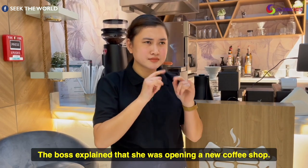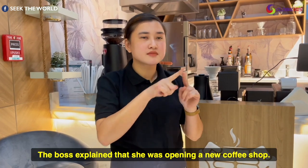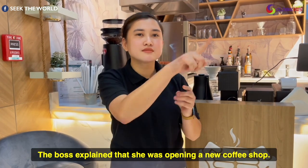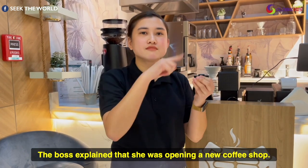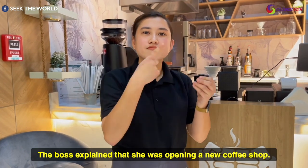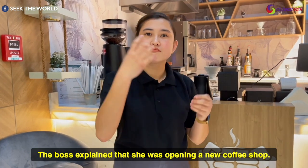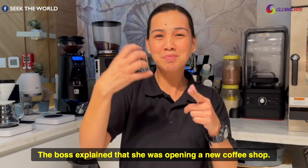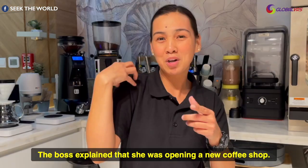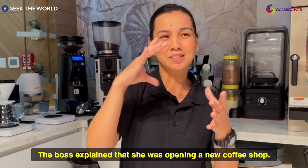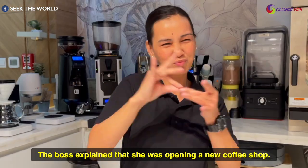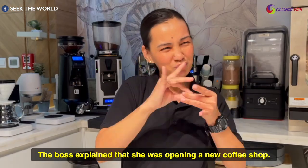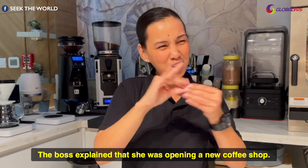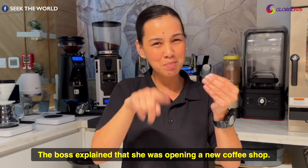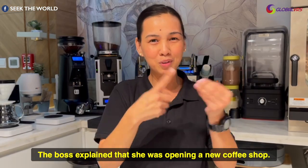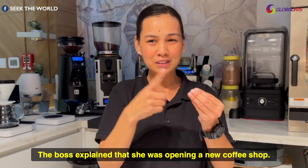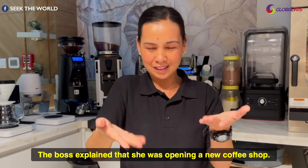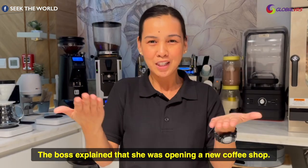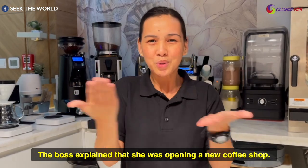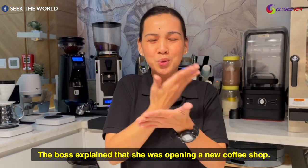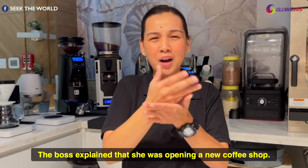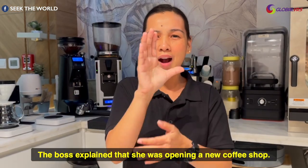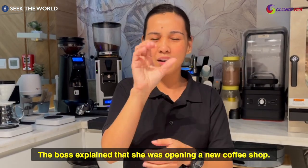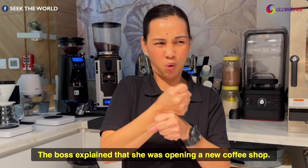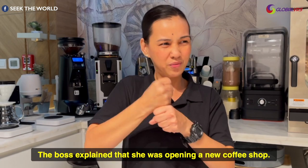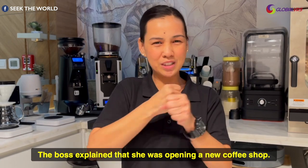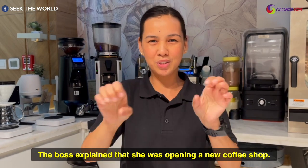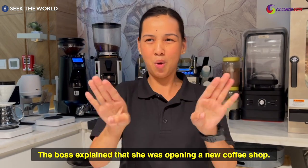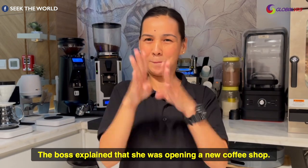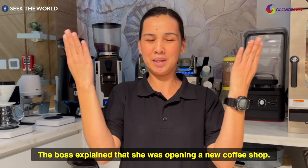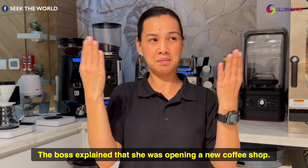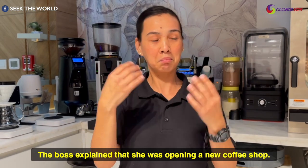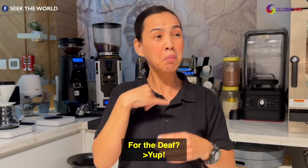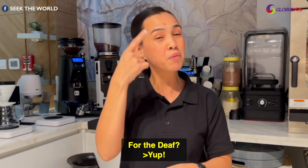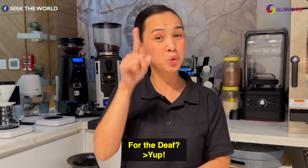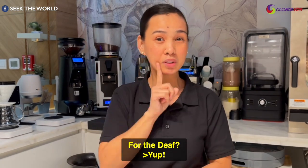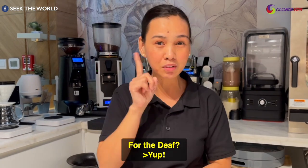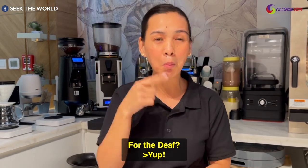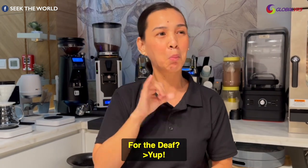The boss explained that she was opening a new coffee shop. For the Deaf? >Yup!